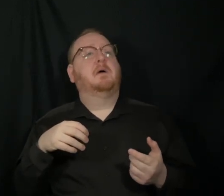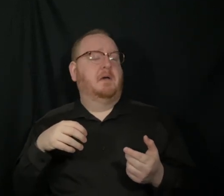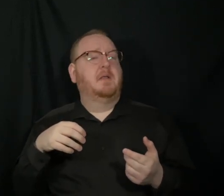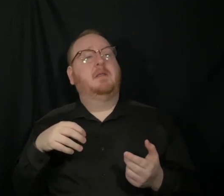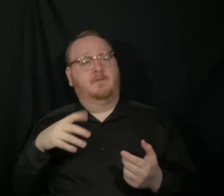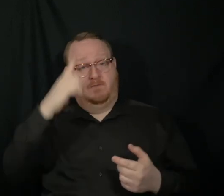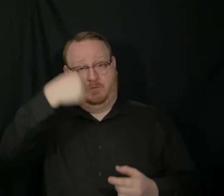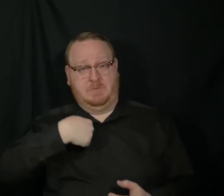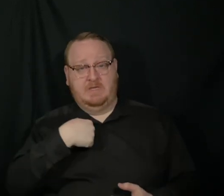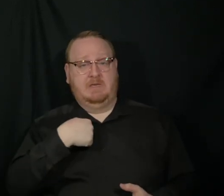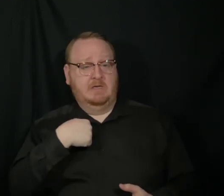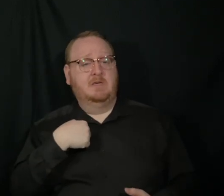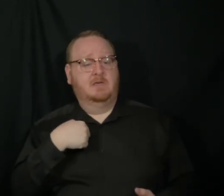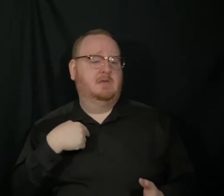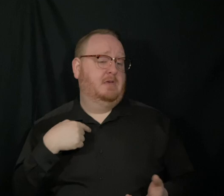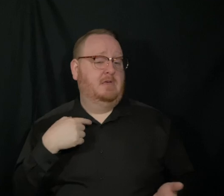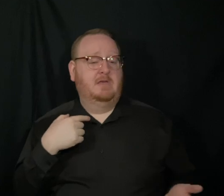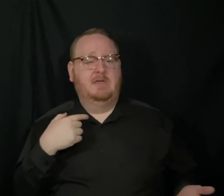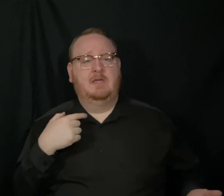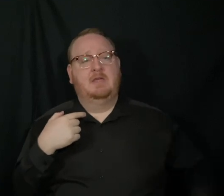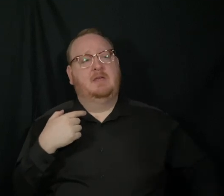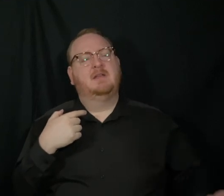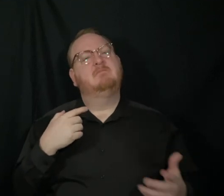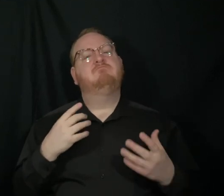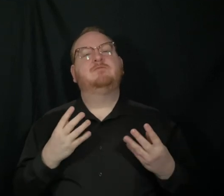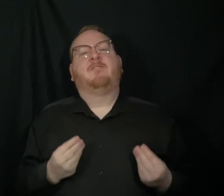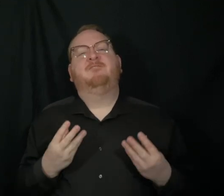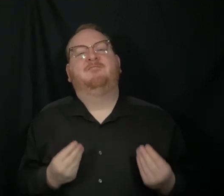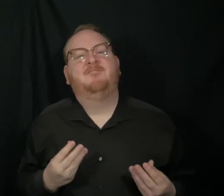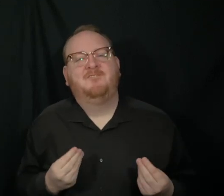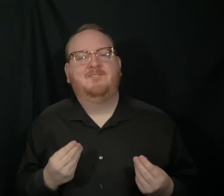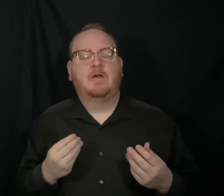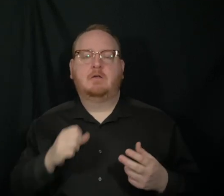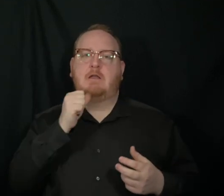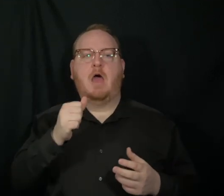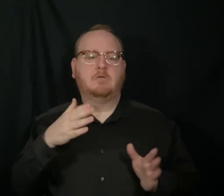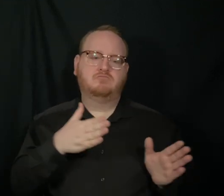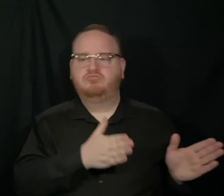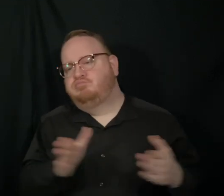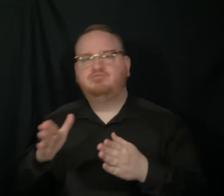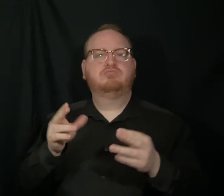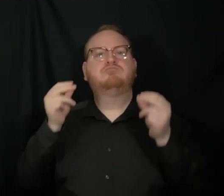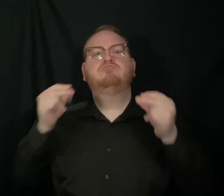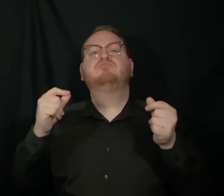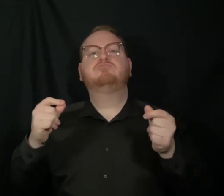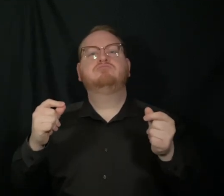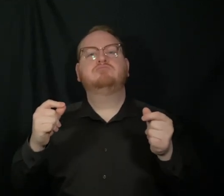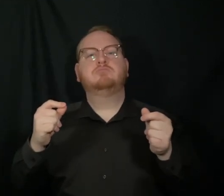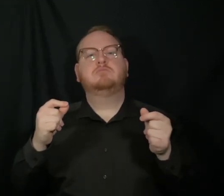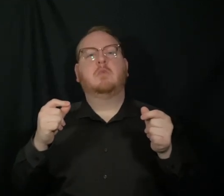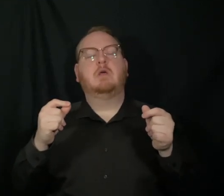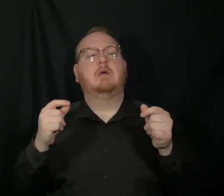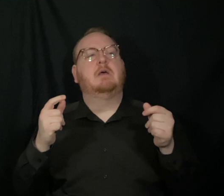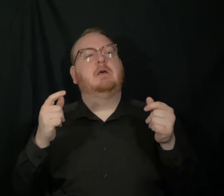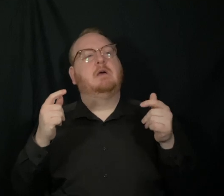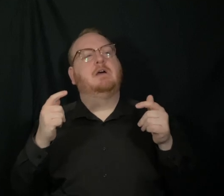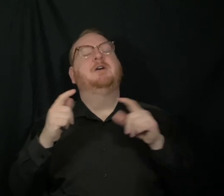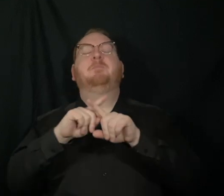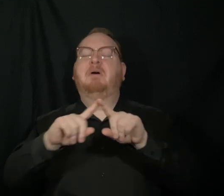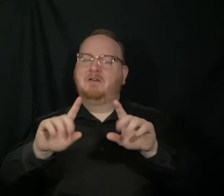necessarily consciously make that choice. But I do remember, there was a moment in time for us like what our first big